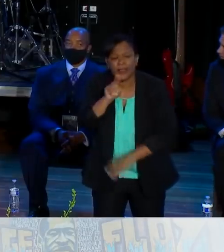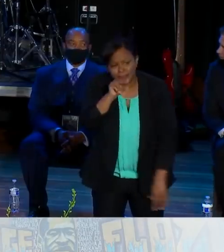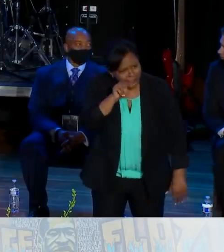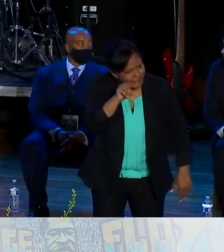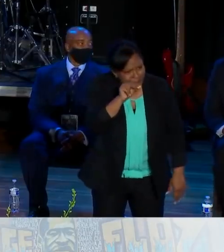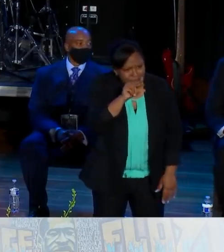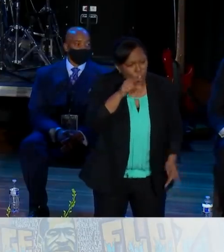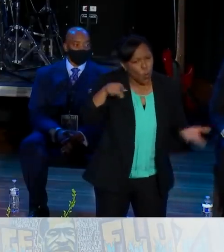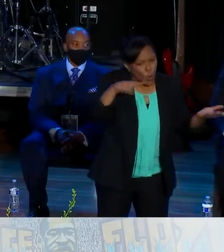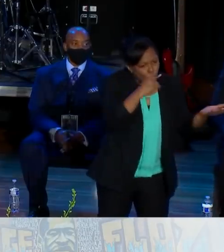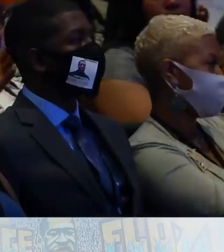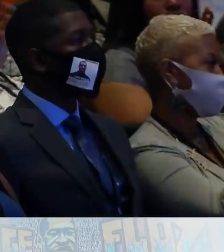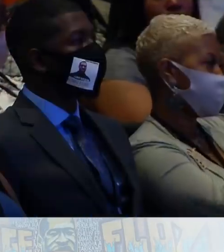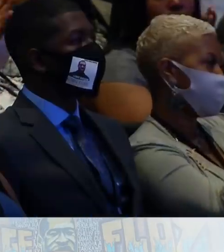THAT KILLED GEORGE FLOYD.